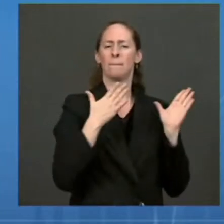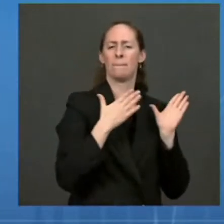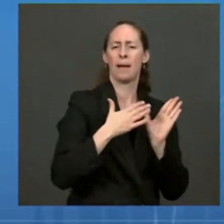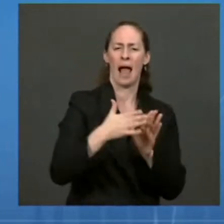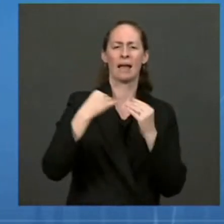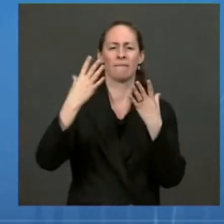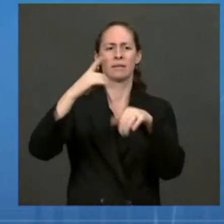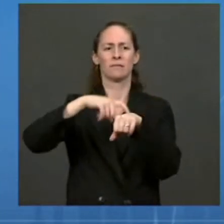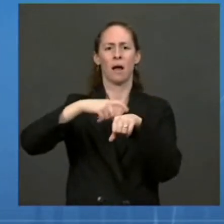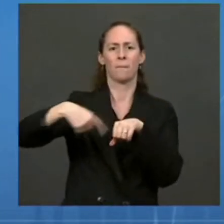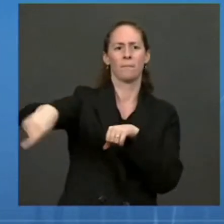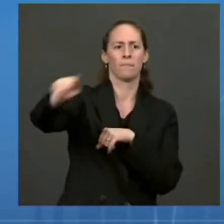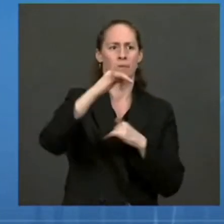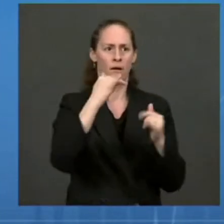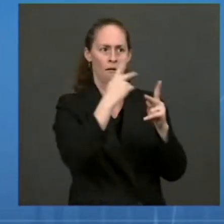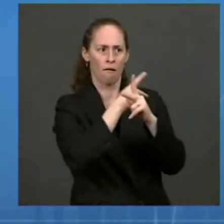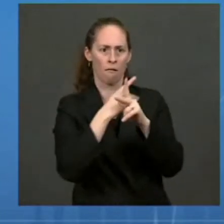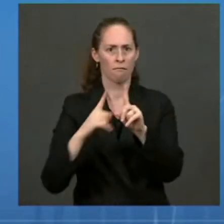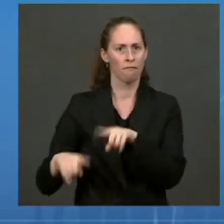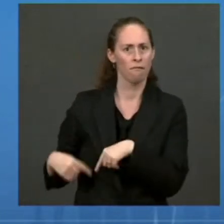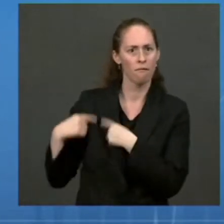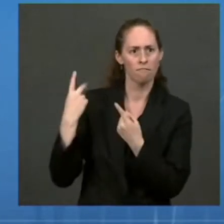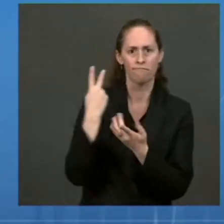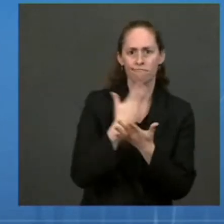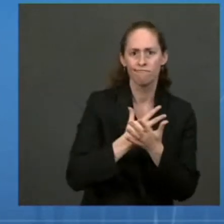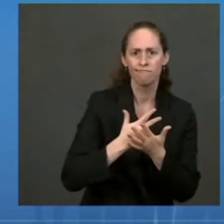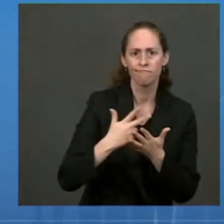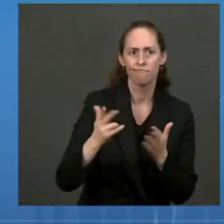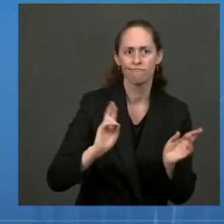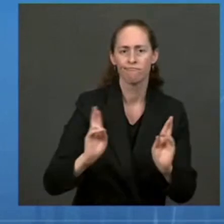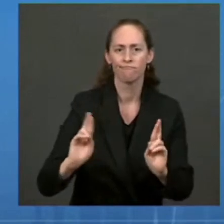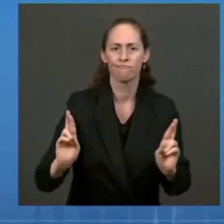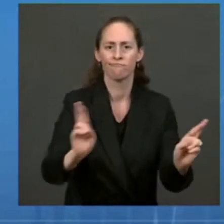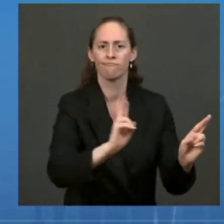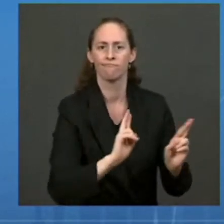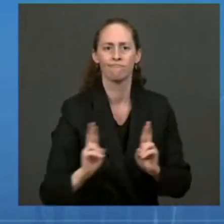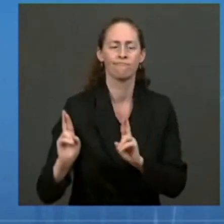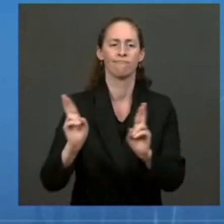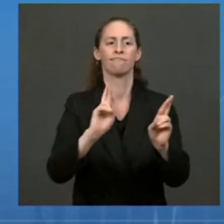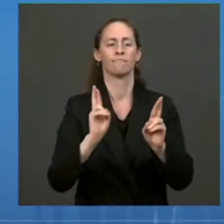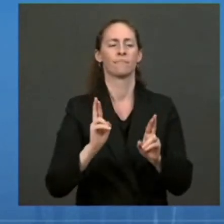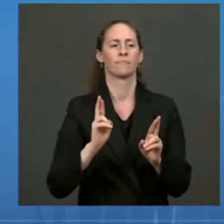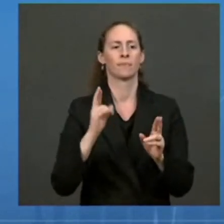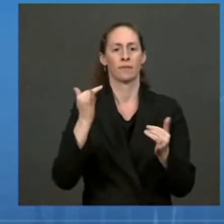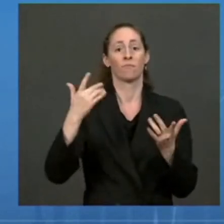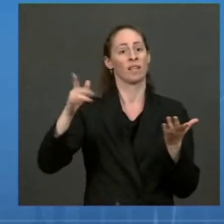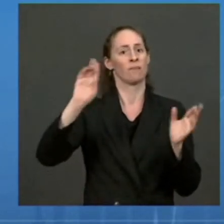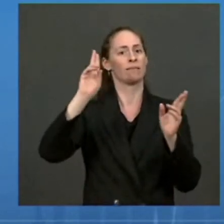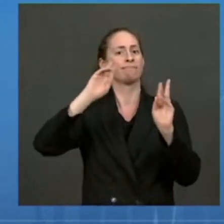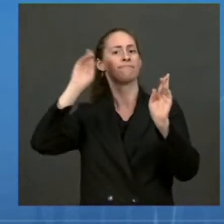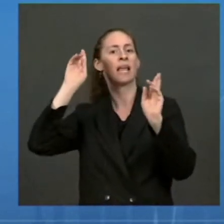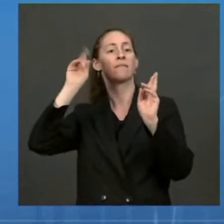ORGANIZATIONS. WE LAID OUT AN INITIAL PLAN FOR THE PURPOSE TO ALLOW THE TIME